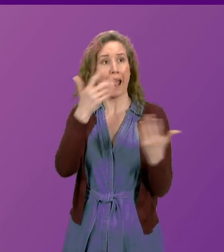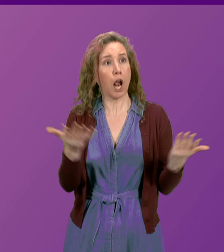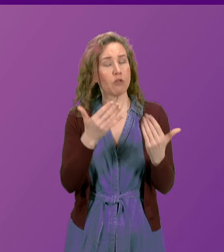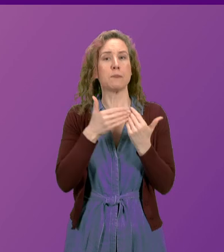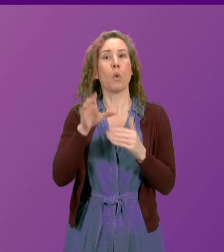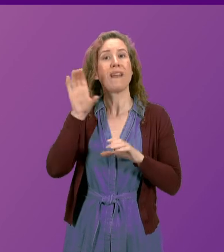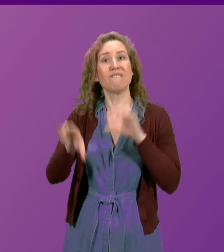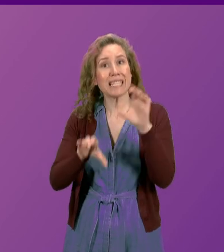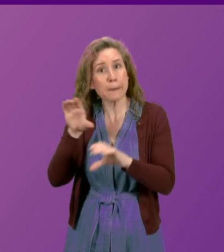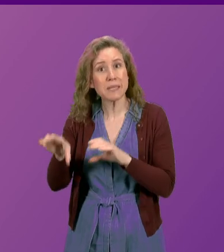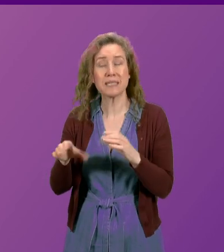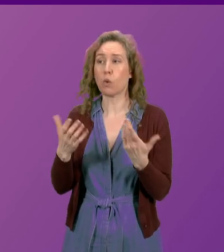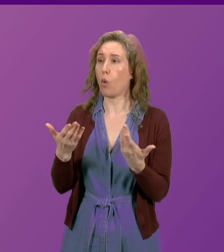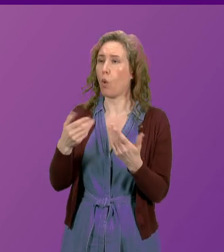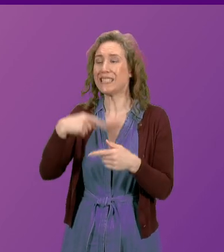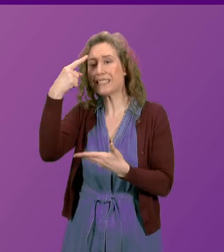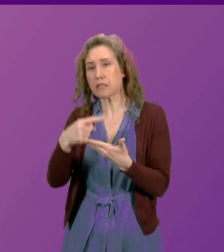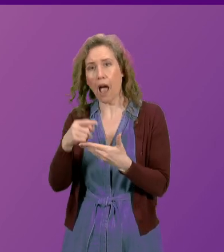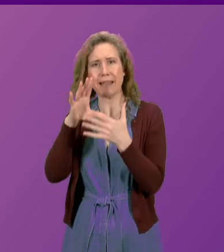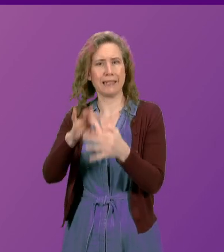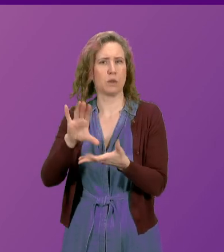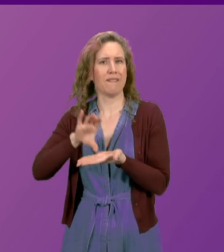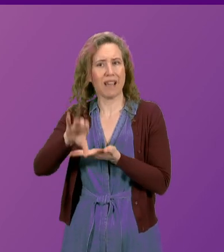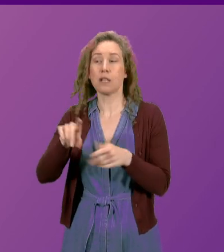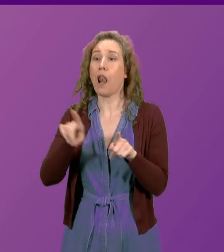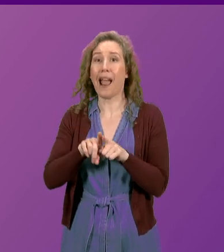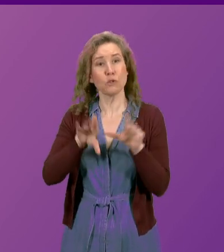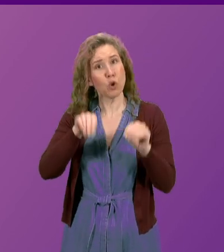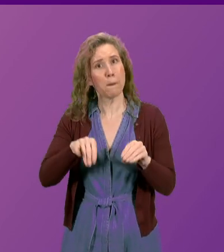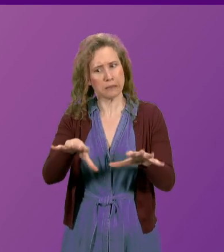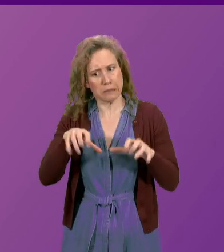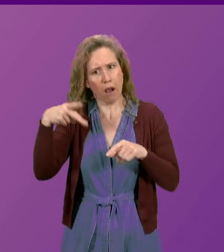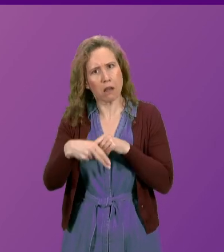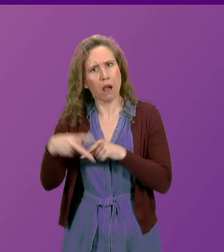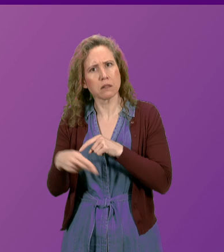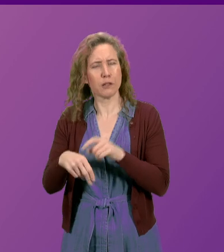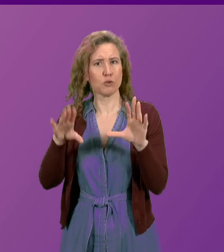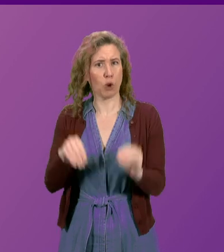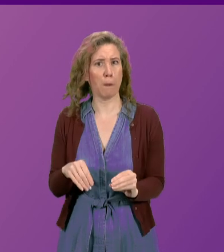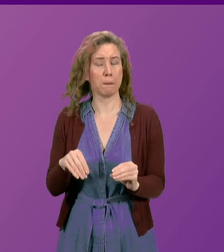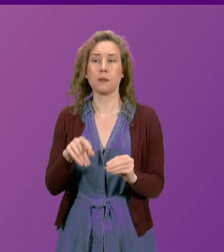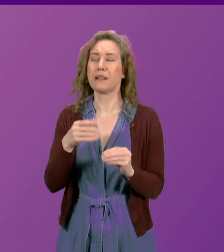and take more investment decisions, such as ending austerity. However, Mr Sarwar’s party